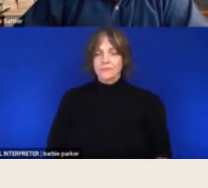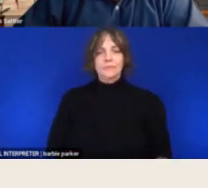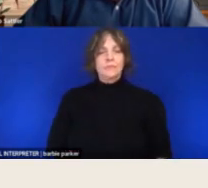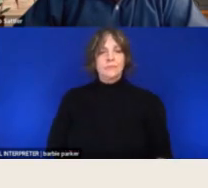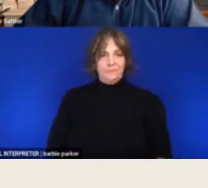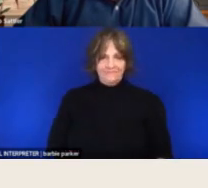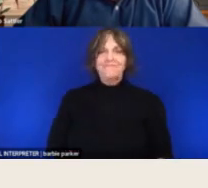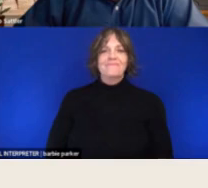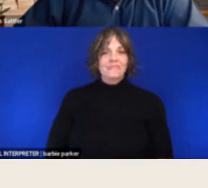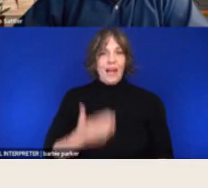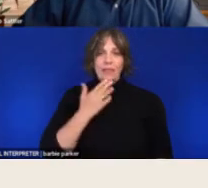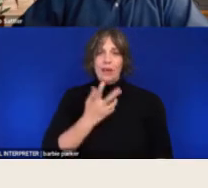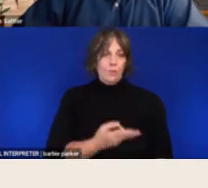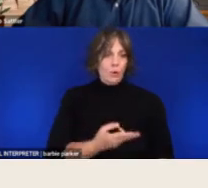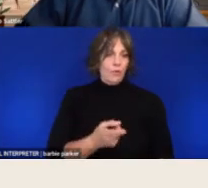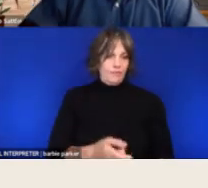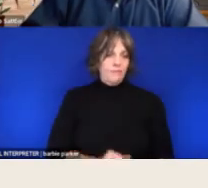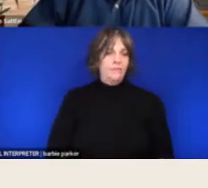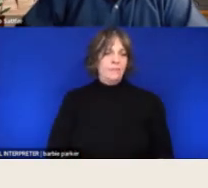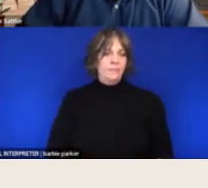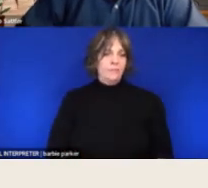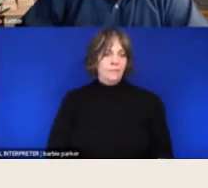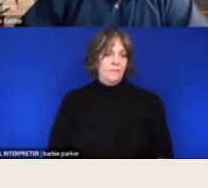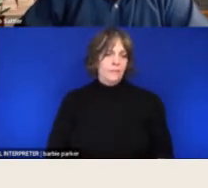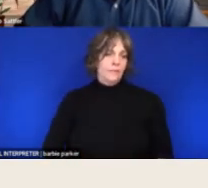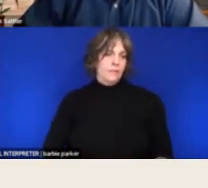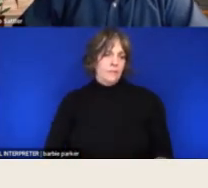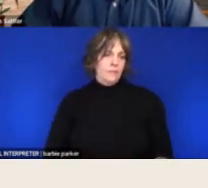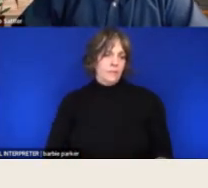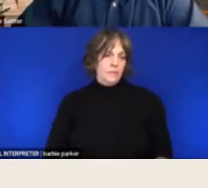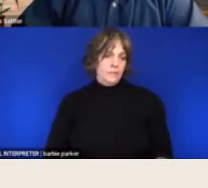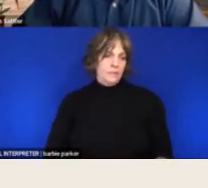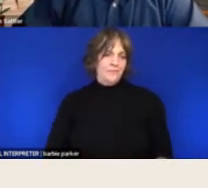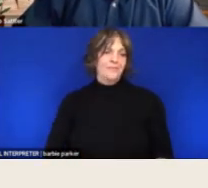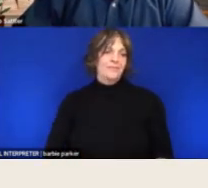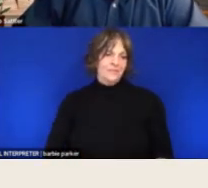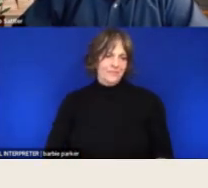Saska Rajcevic: Great. Thank you, both. All right, Bob and